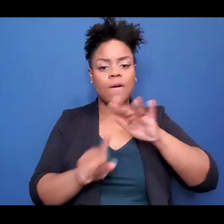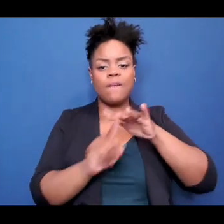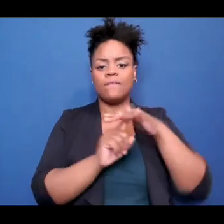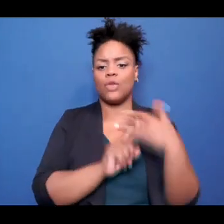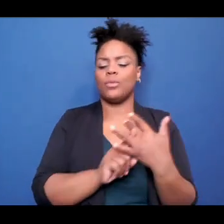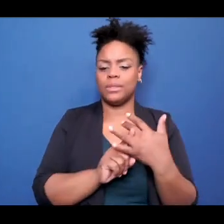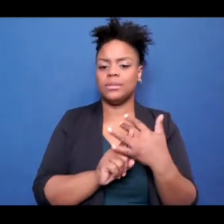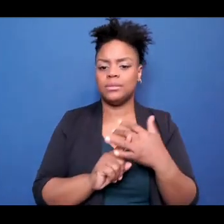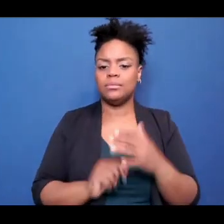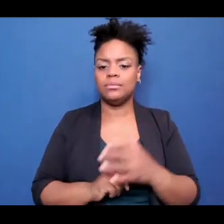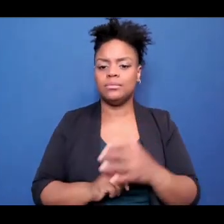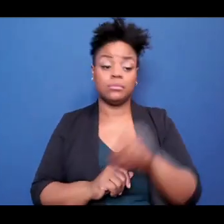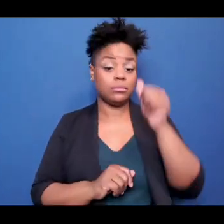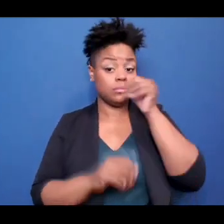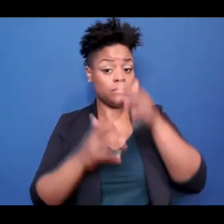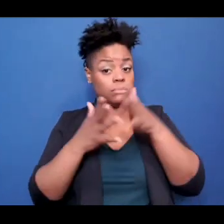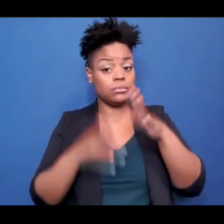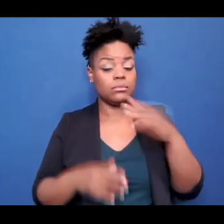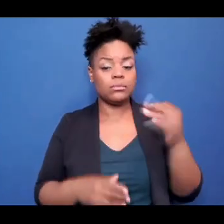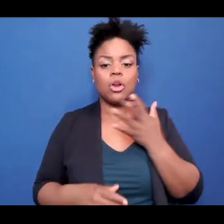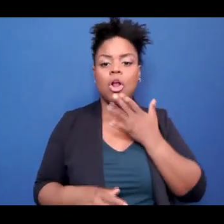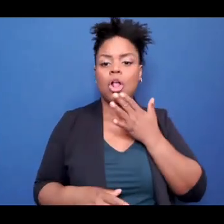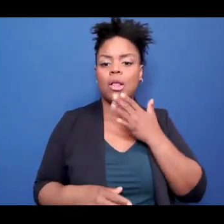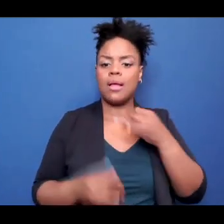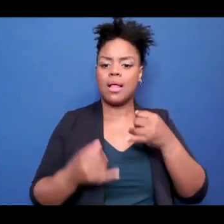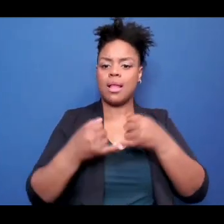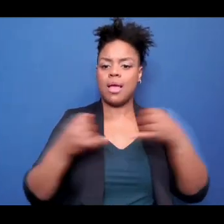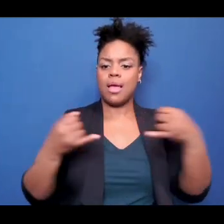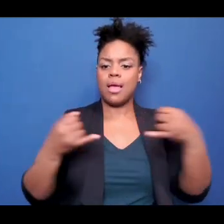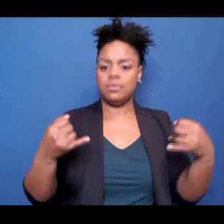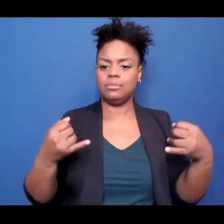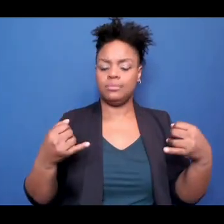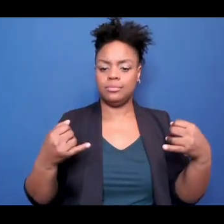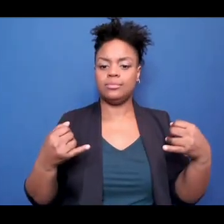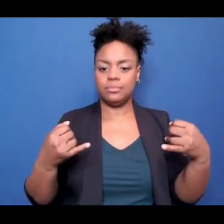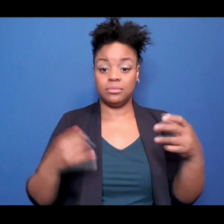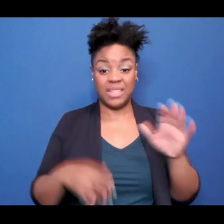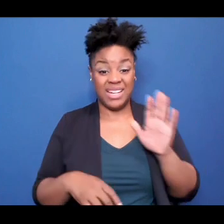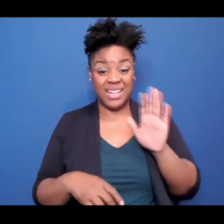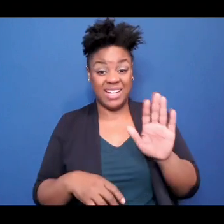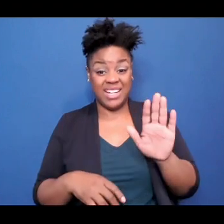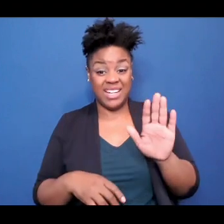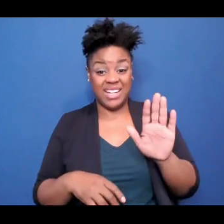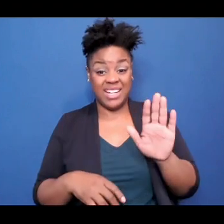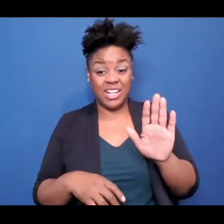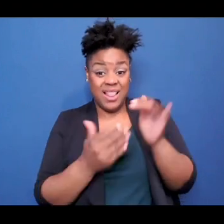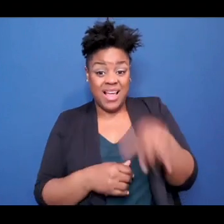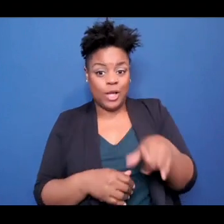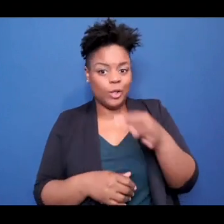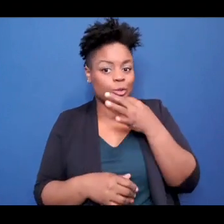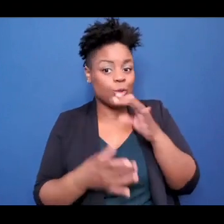ENVIRONMENT. FAST FOOD AND AFRICAN AMERICANS AND THE COLOR LEAN 1955 TO 1995.